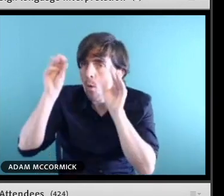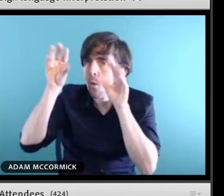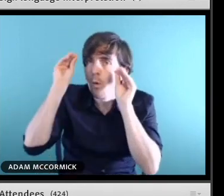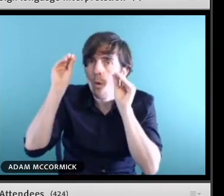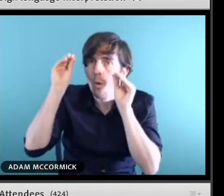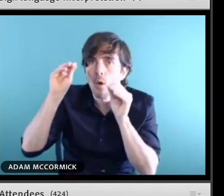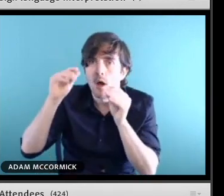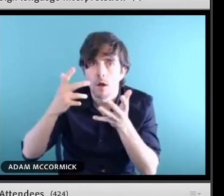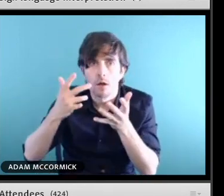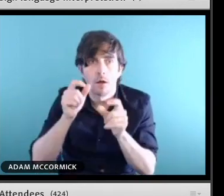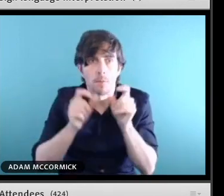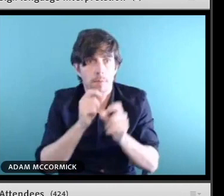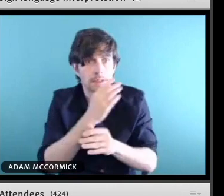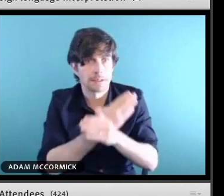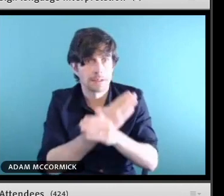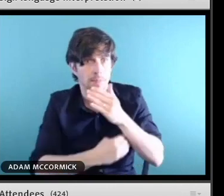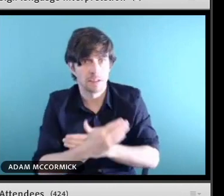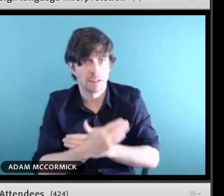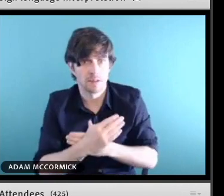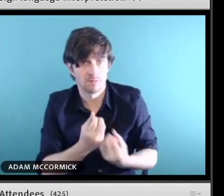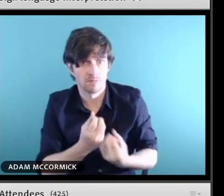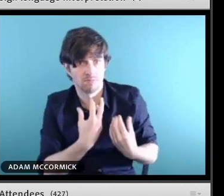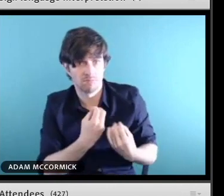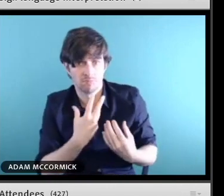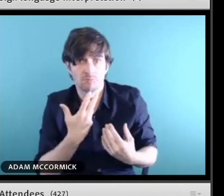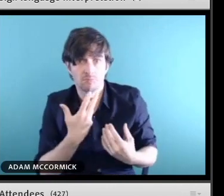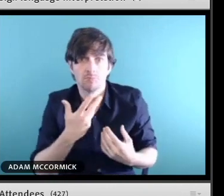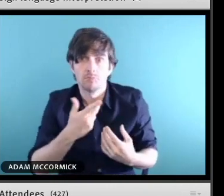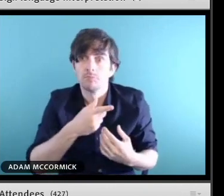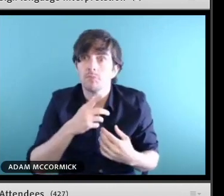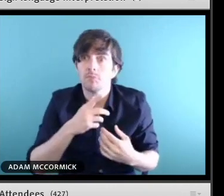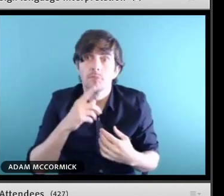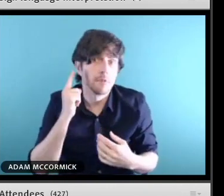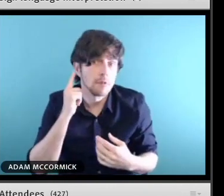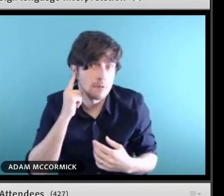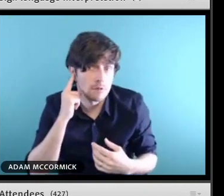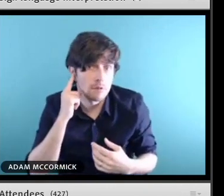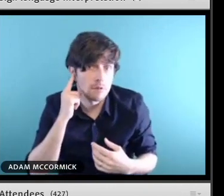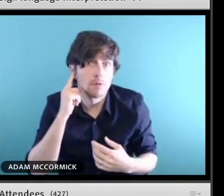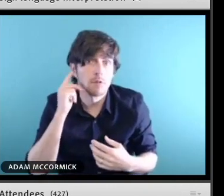most of the things I shared on radio and mobile phones, but people with hearing and speech